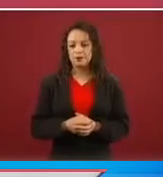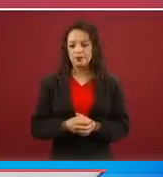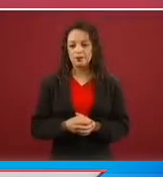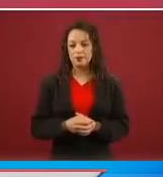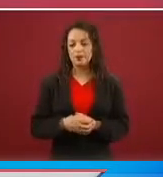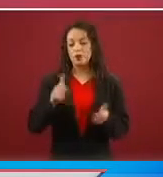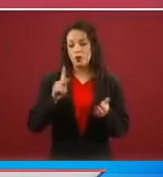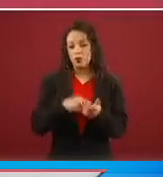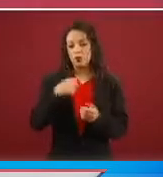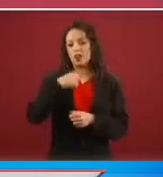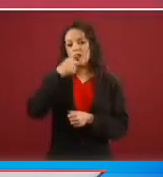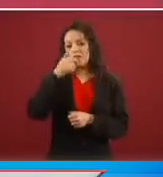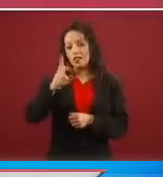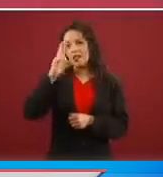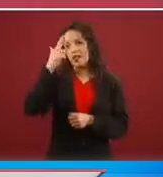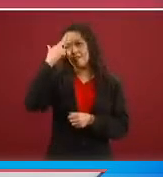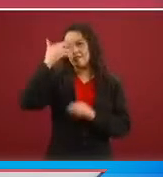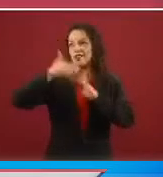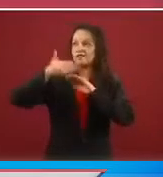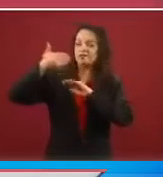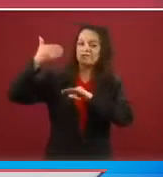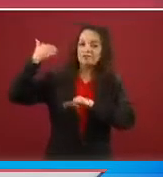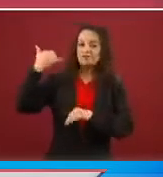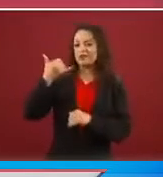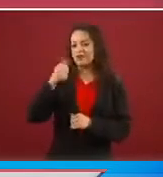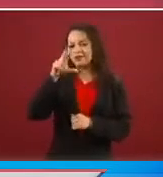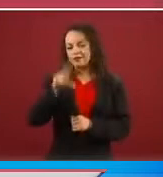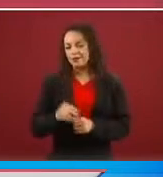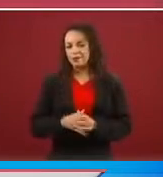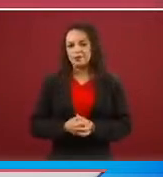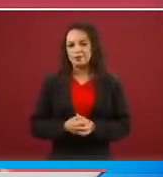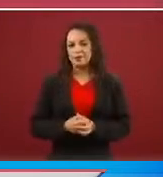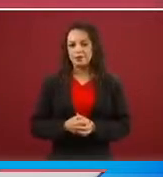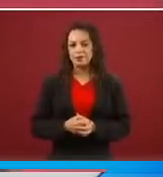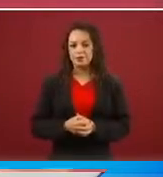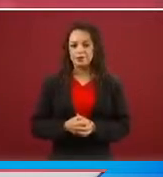the payment for the cancellation of the contract assigned in 2014 and 2015